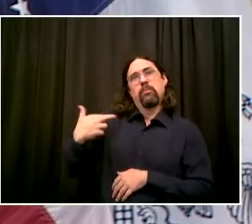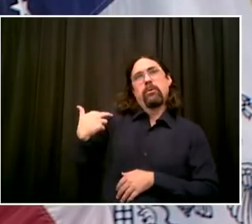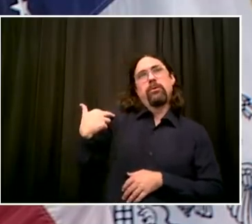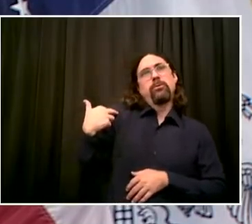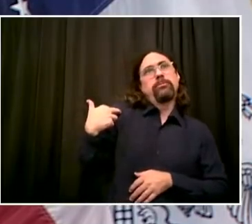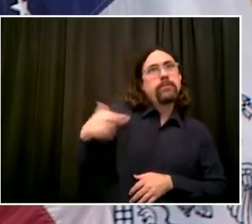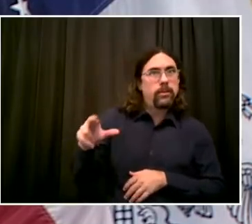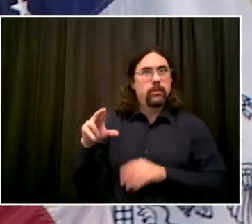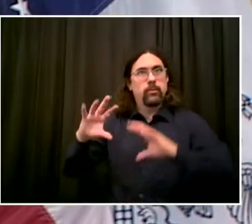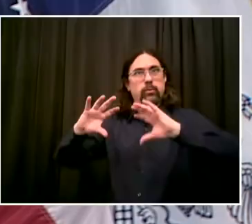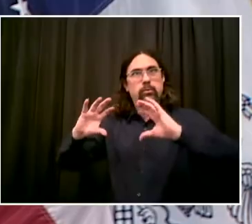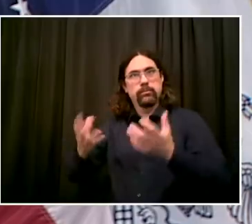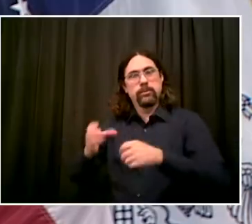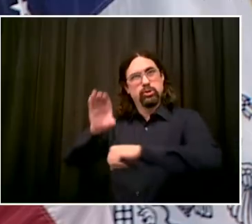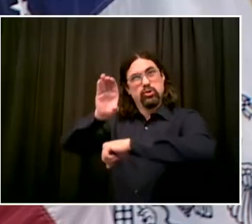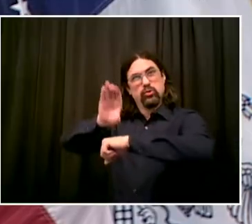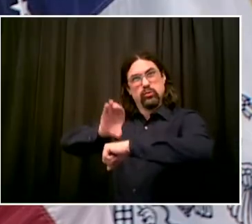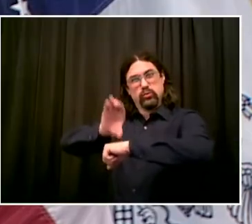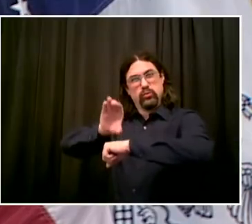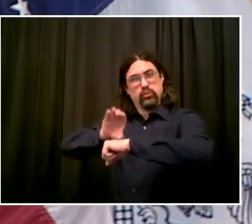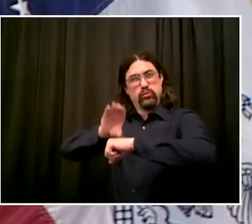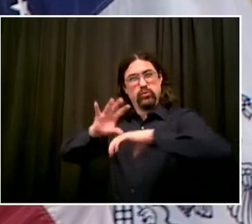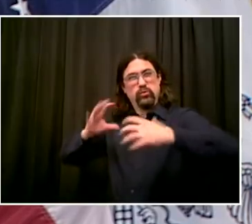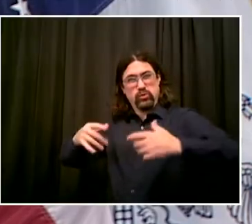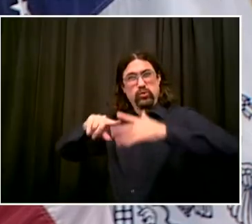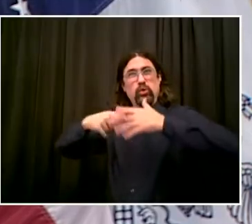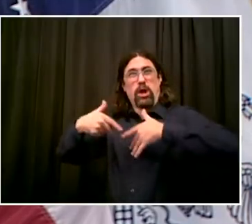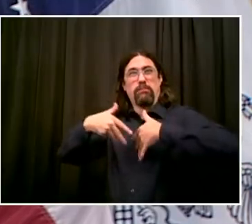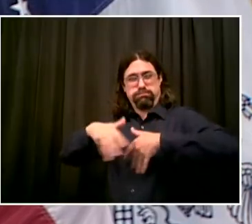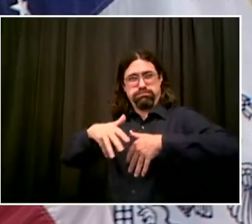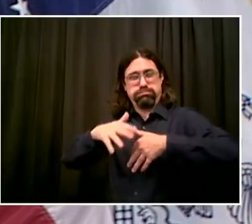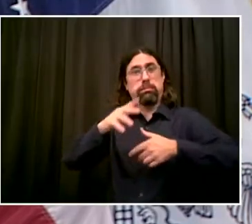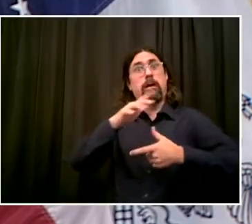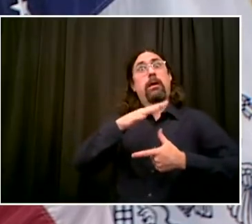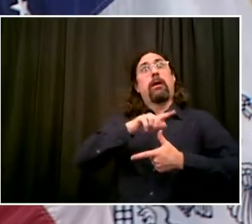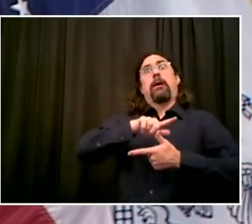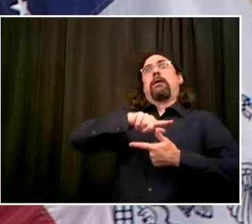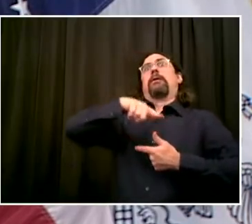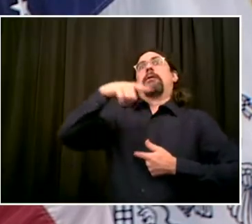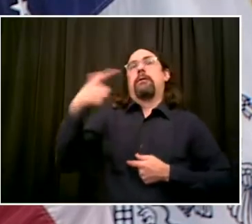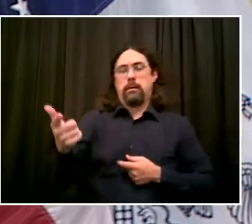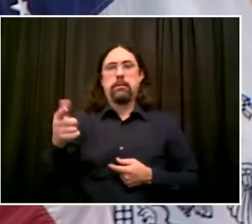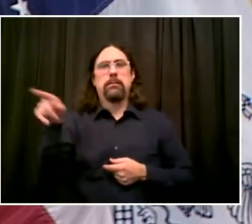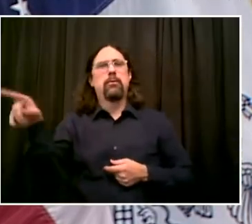BOAUT THAT? CAN YOU NOTE YOUR HISTORY?